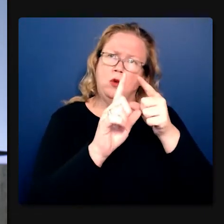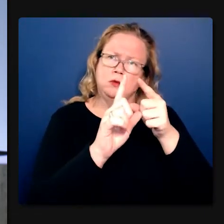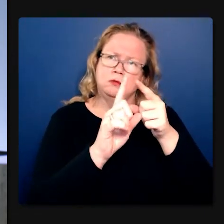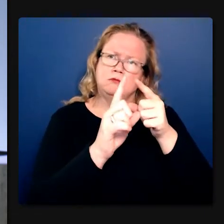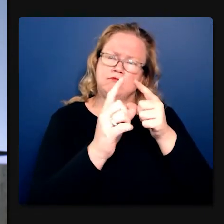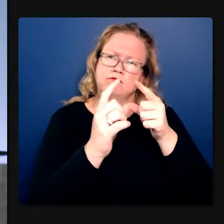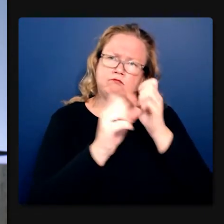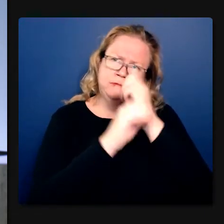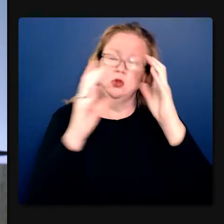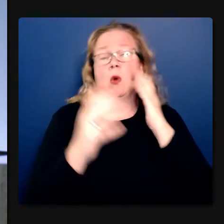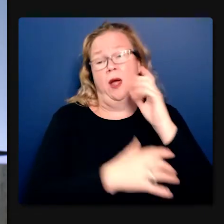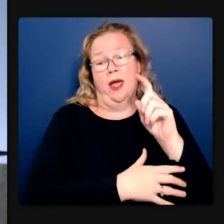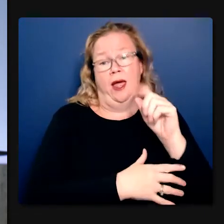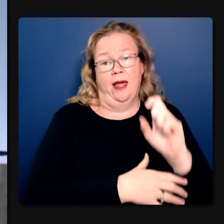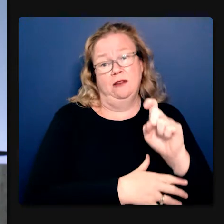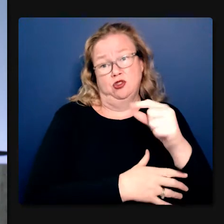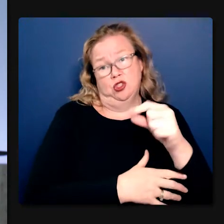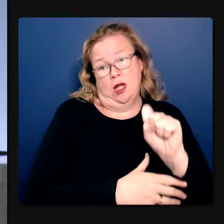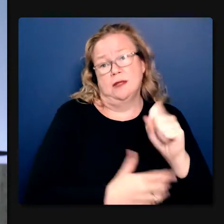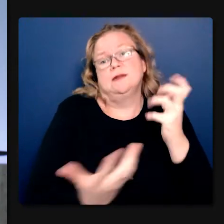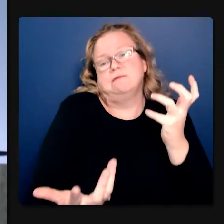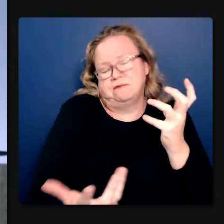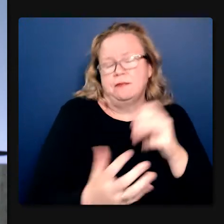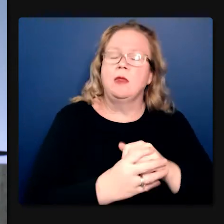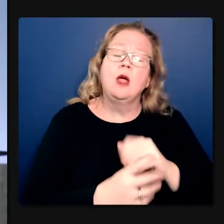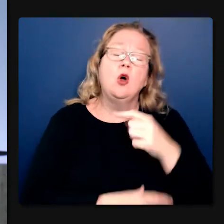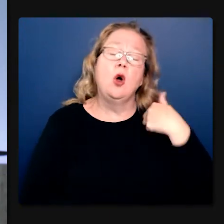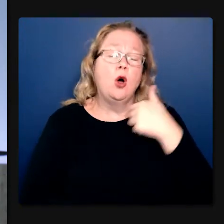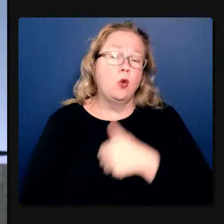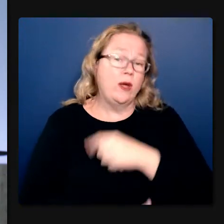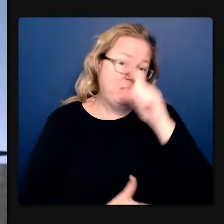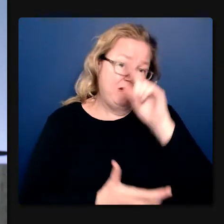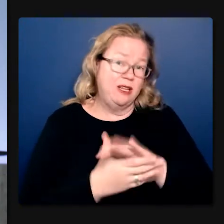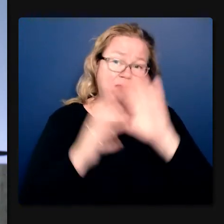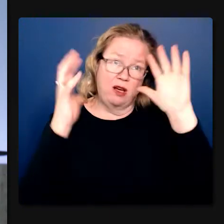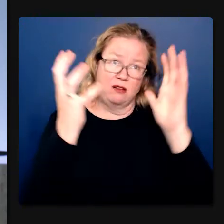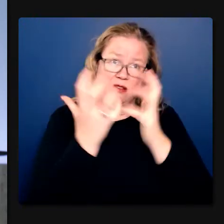As Xbox Game Studios, and we believe that cloud gaming